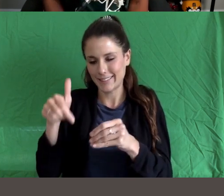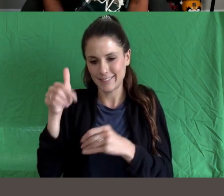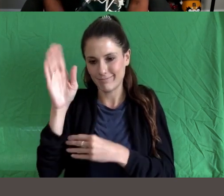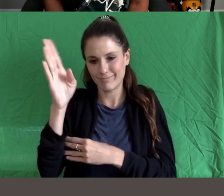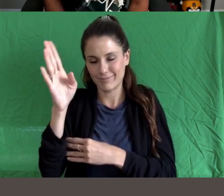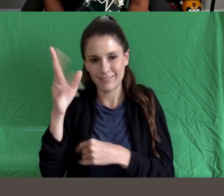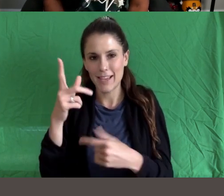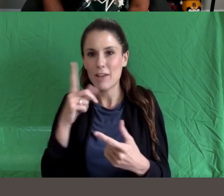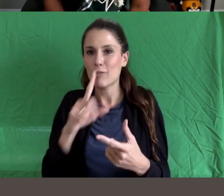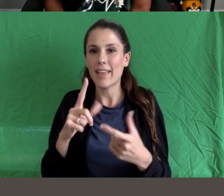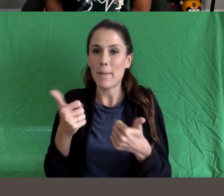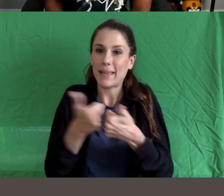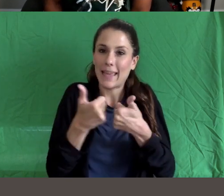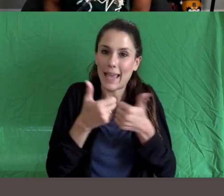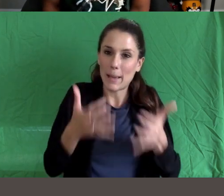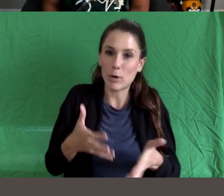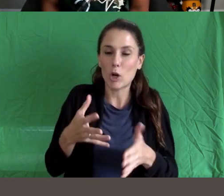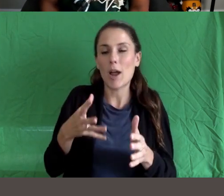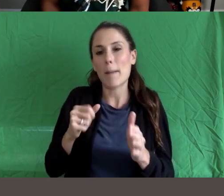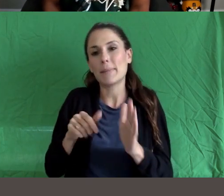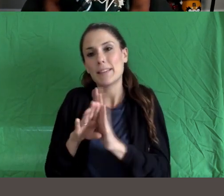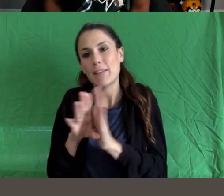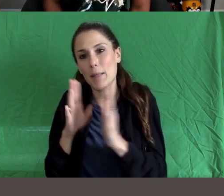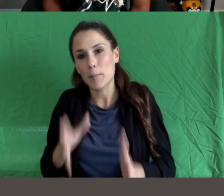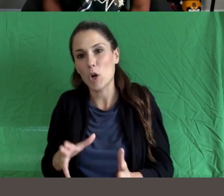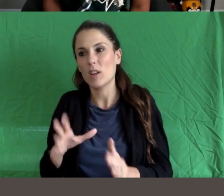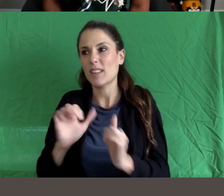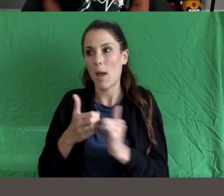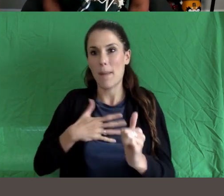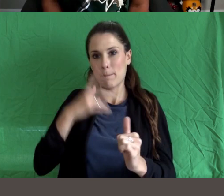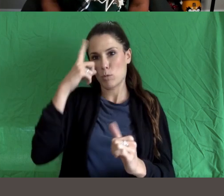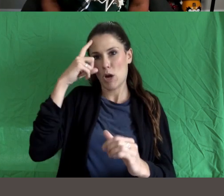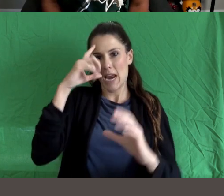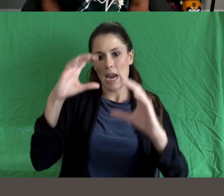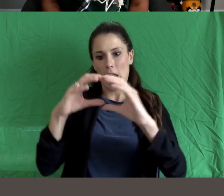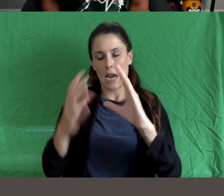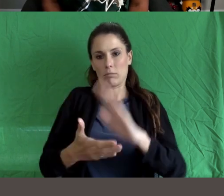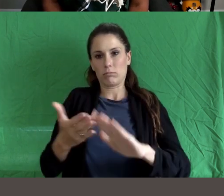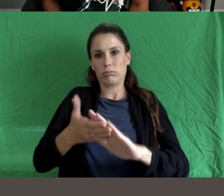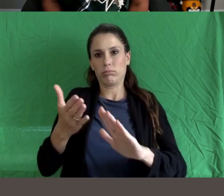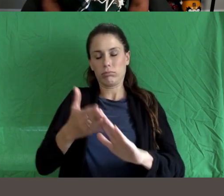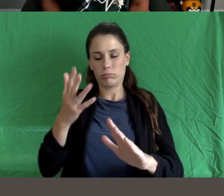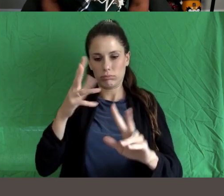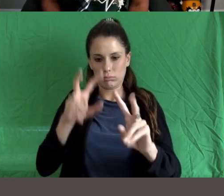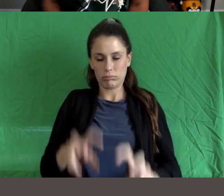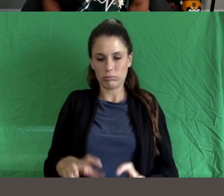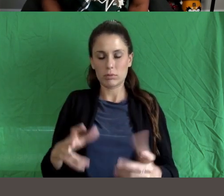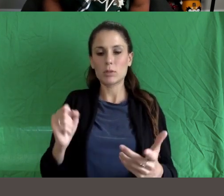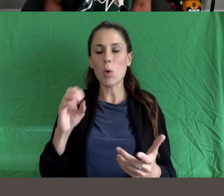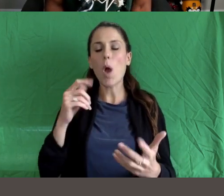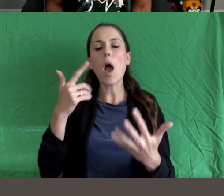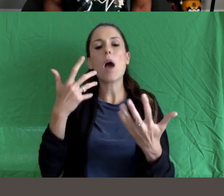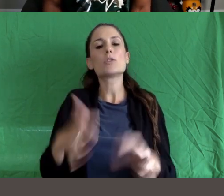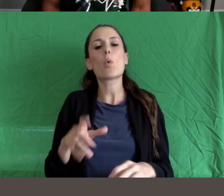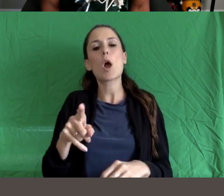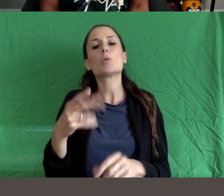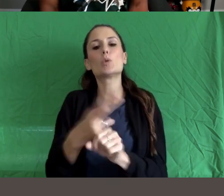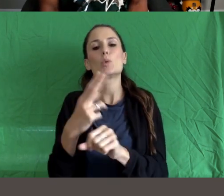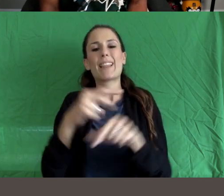This is how my brain works, and I don't want you to use this in any way to